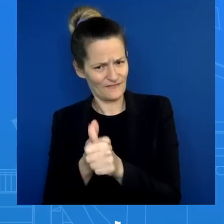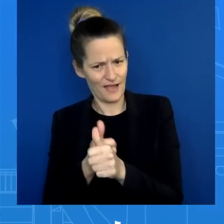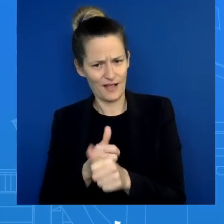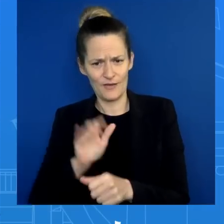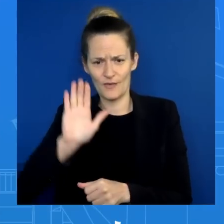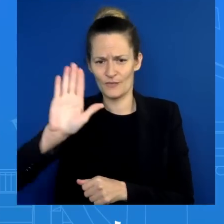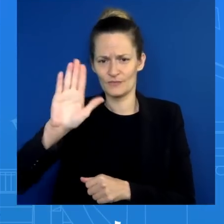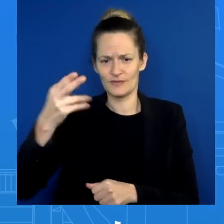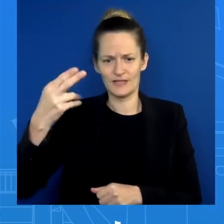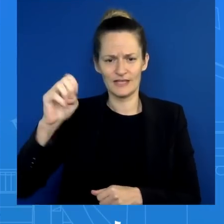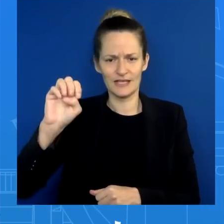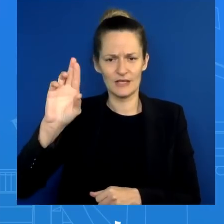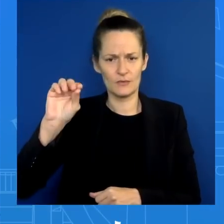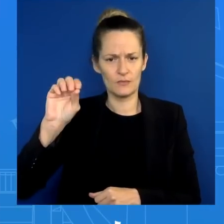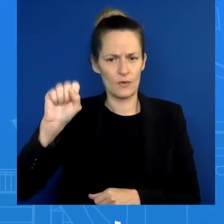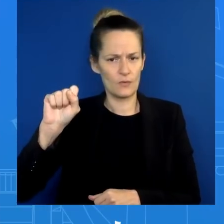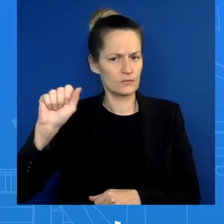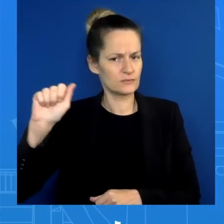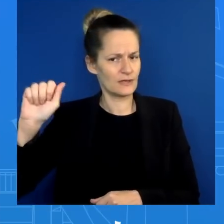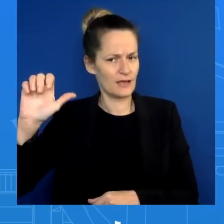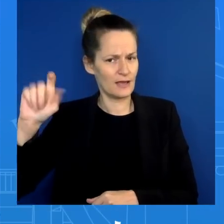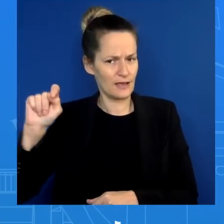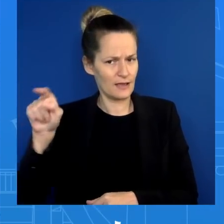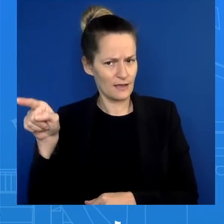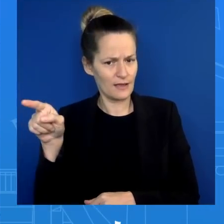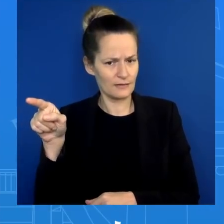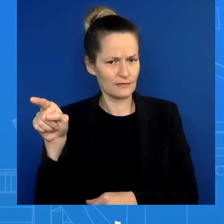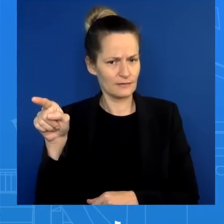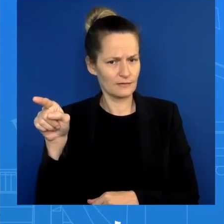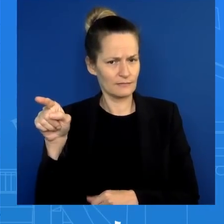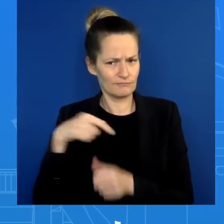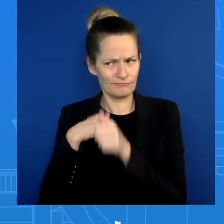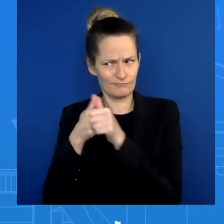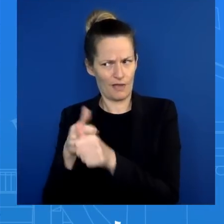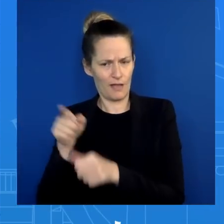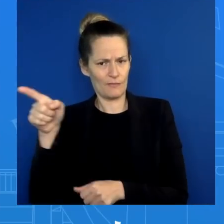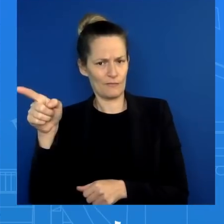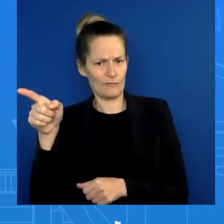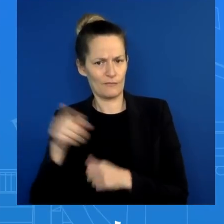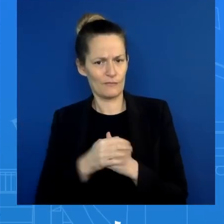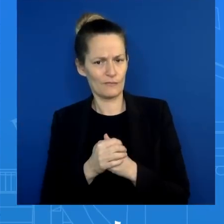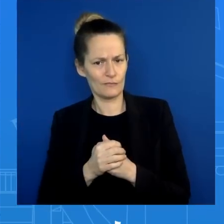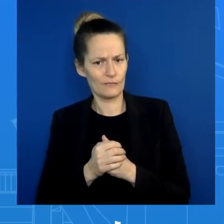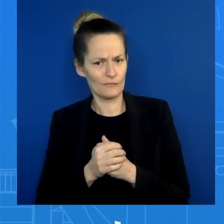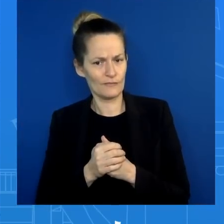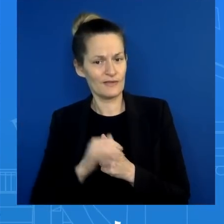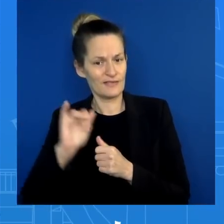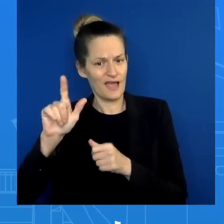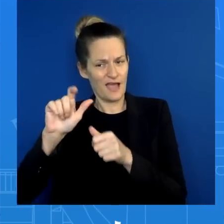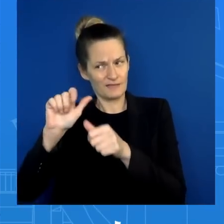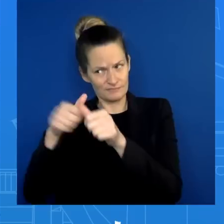Just a couple of things here is that the Department of Education and the Department of Justice, Office of Legal Counsel have published